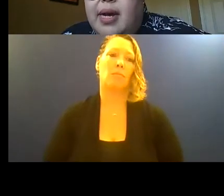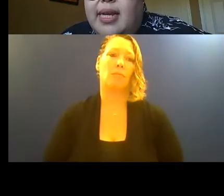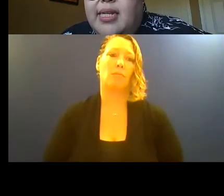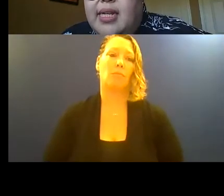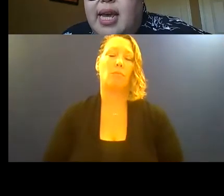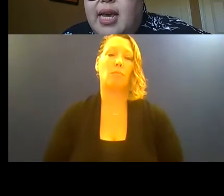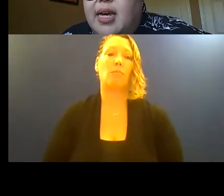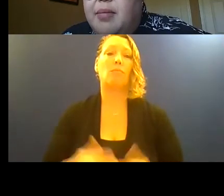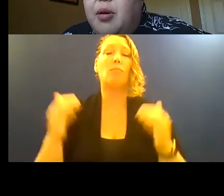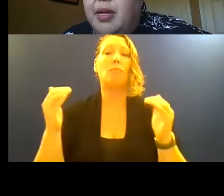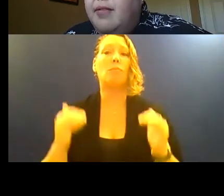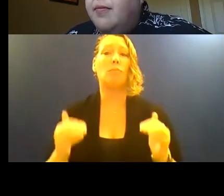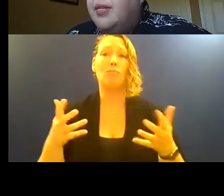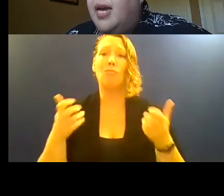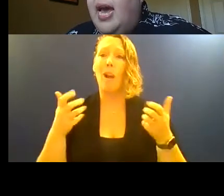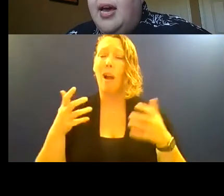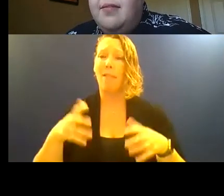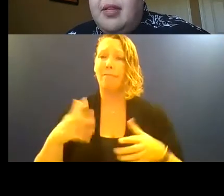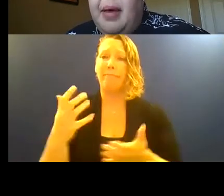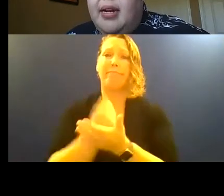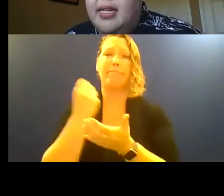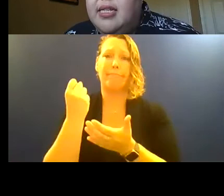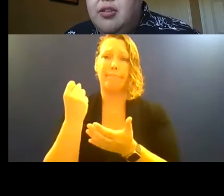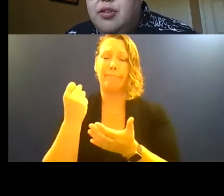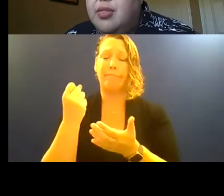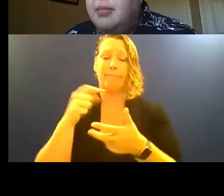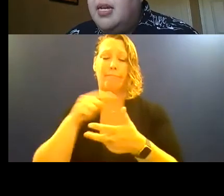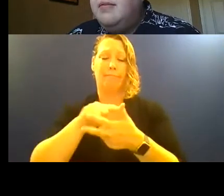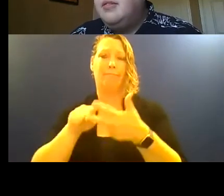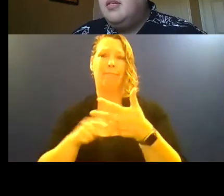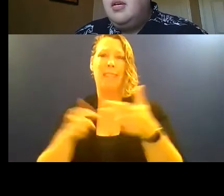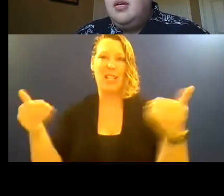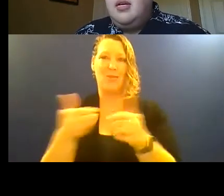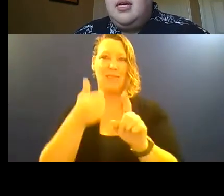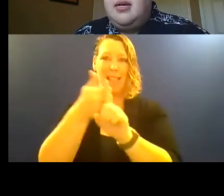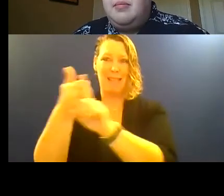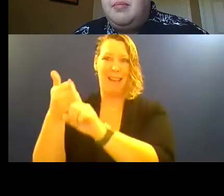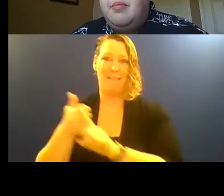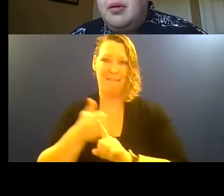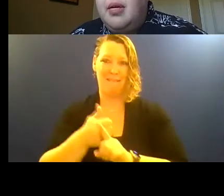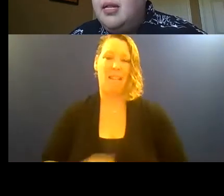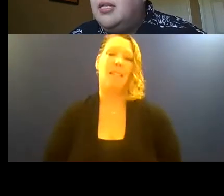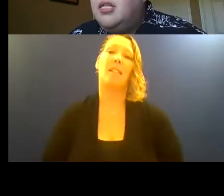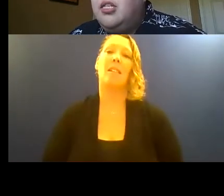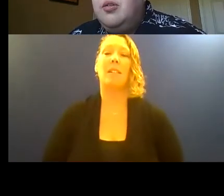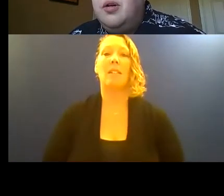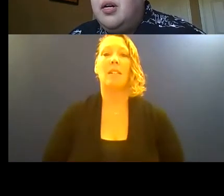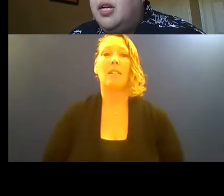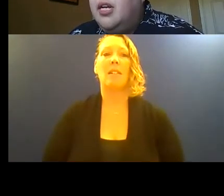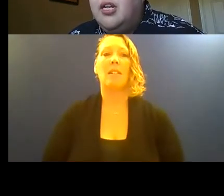So I'd like to take a moment to have the panelists introduce themselves